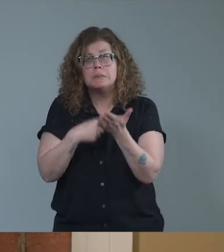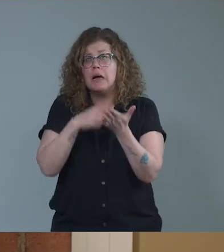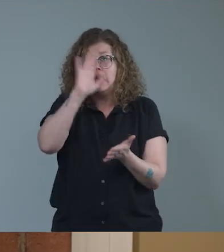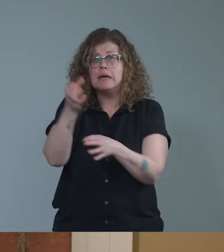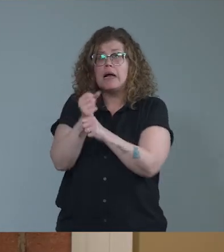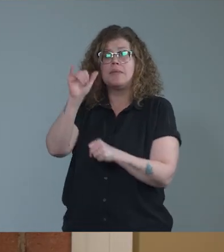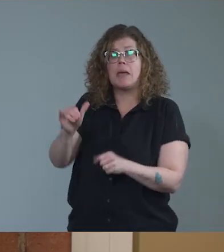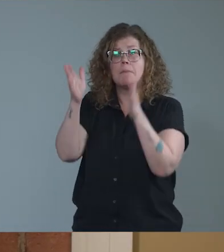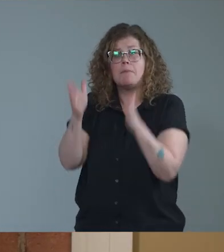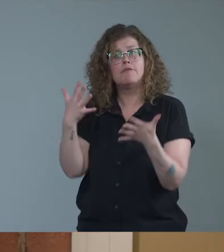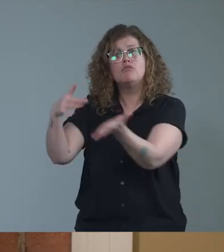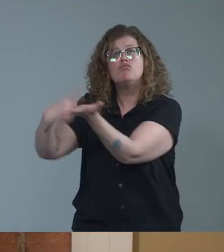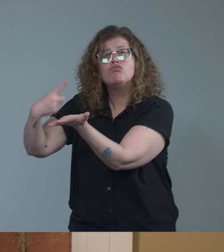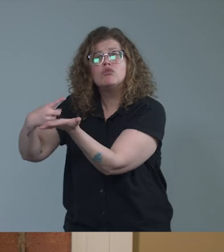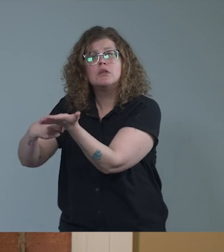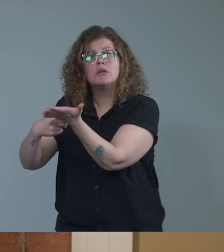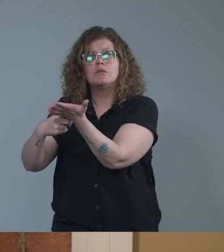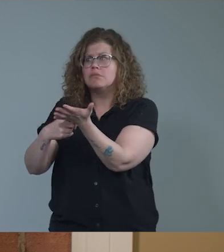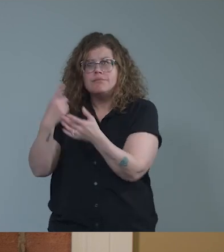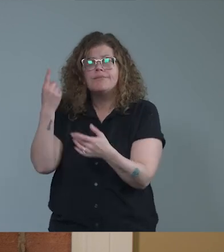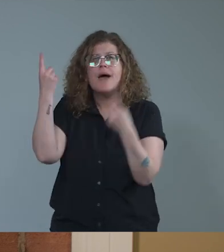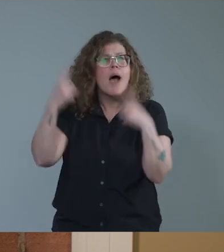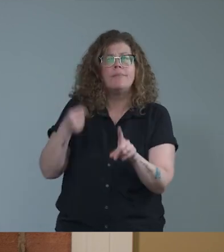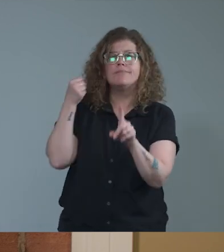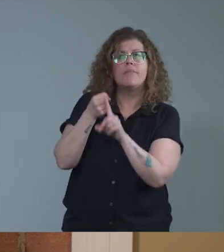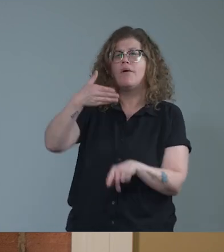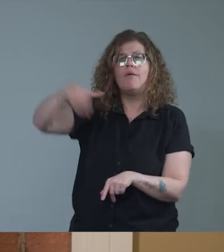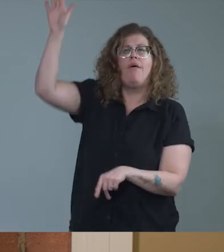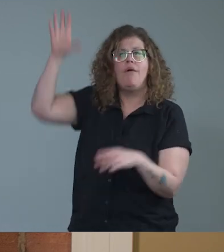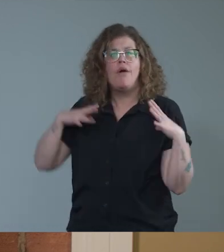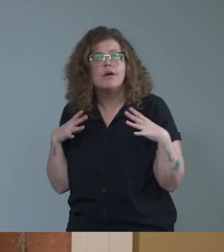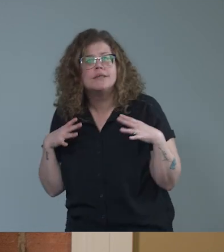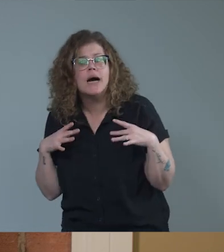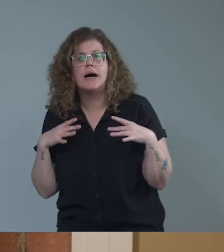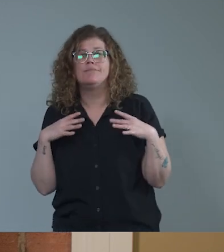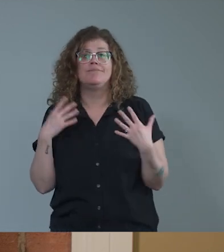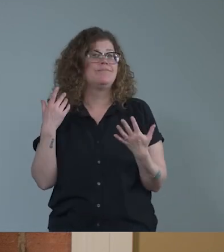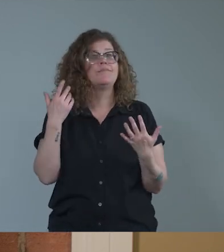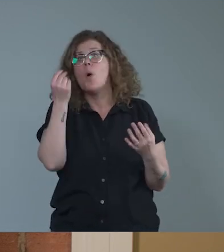one of the things that you're required to do. It's why you have a project manager and a support team with your project team.